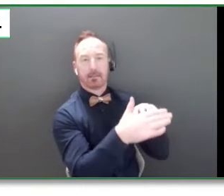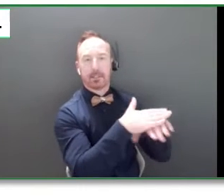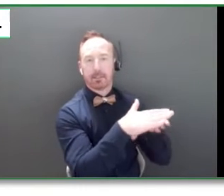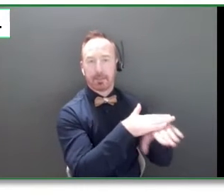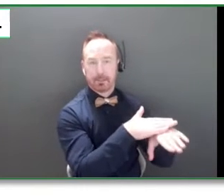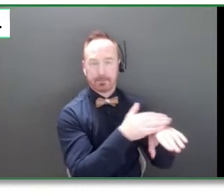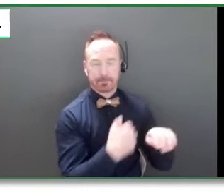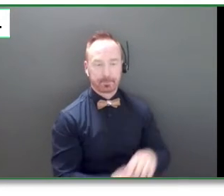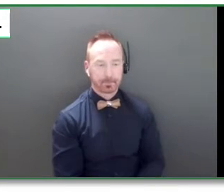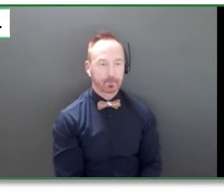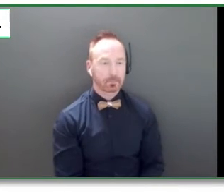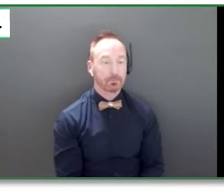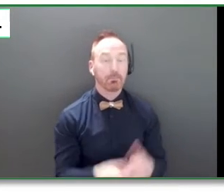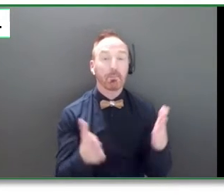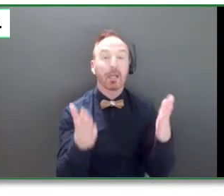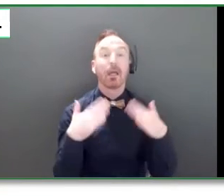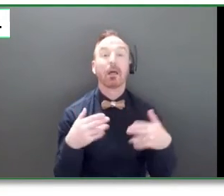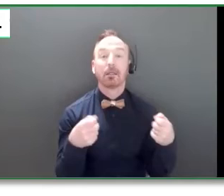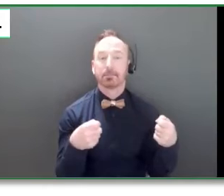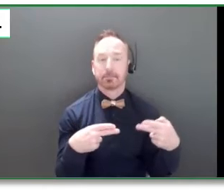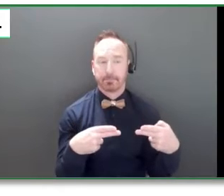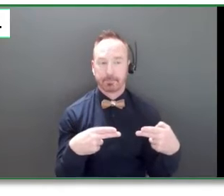Next slide.